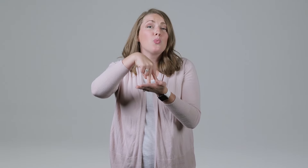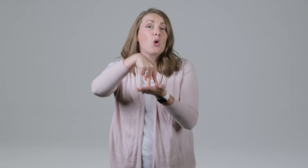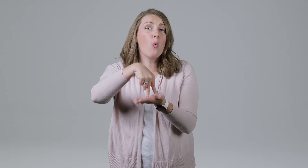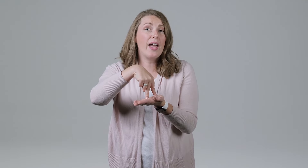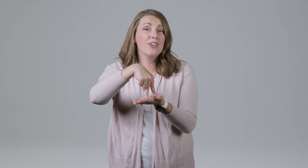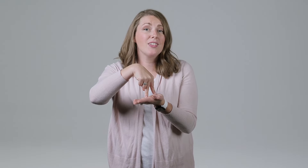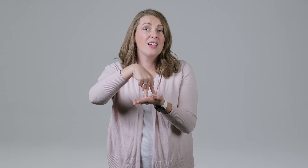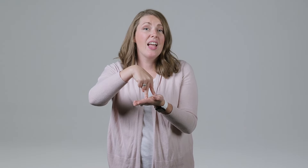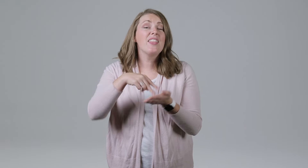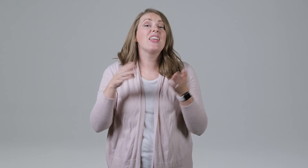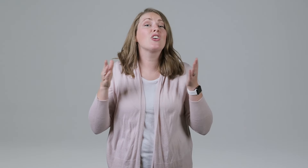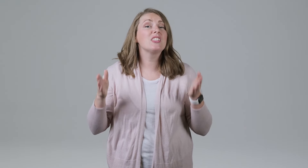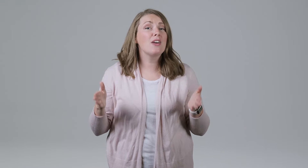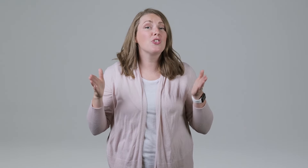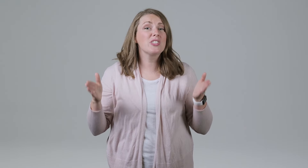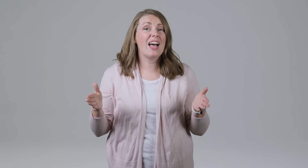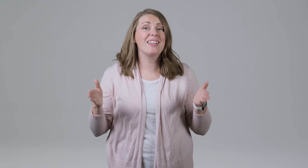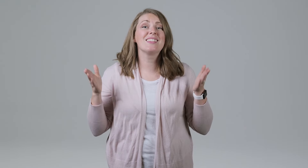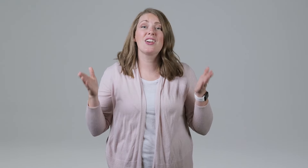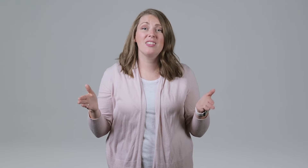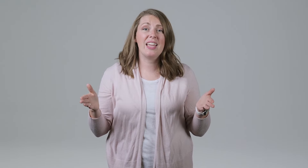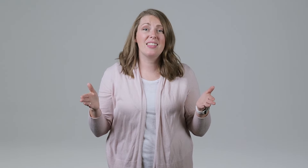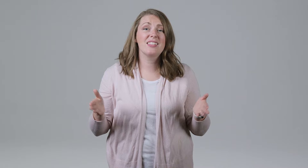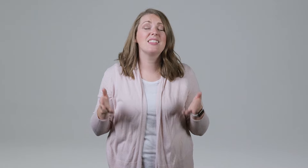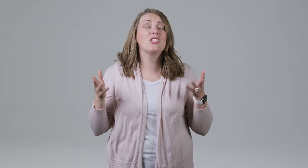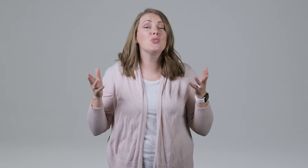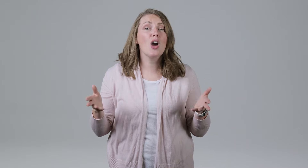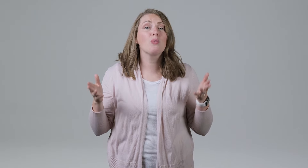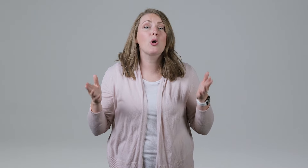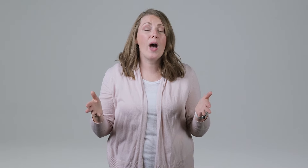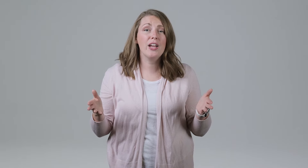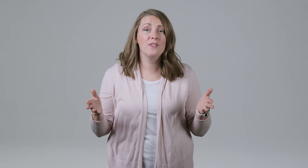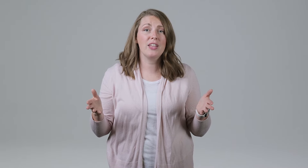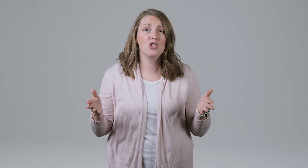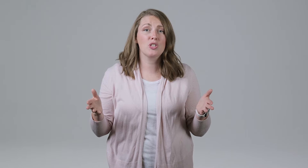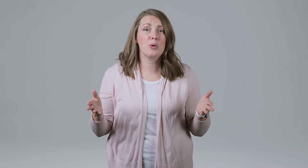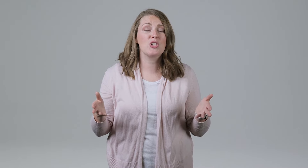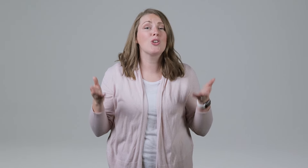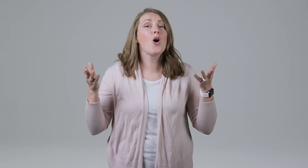required. There are several signs that are like this that do not require facial expression